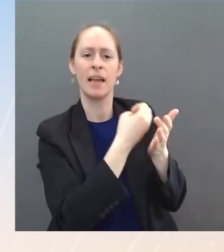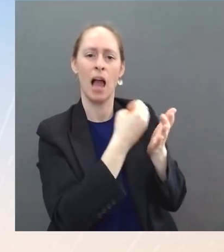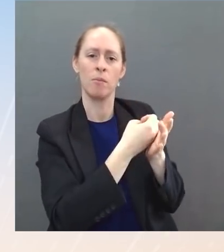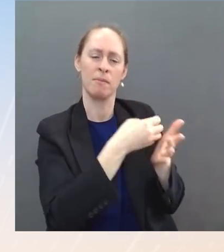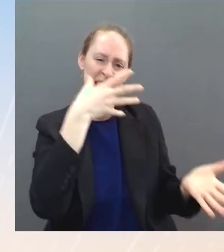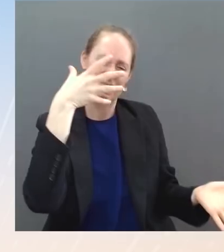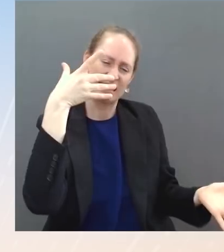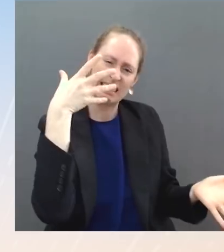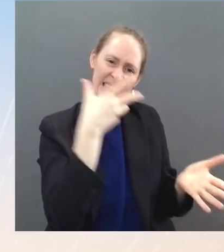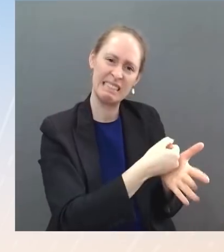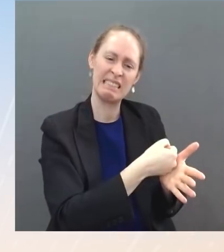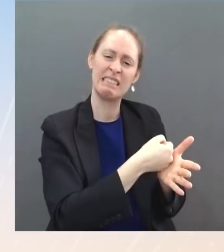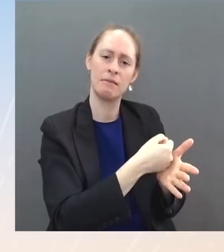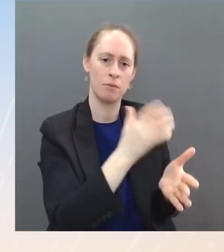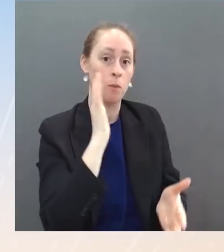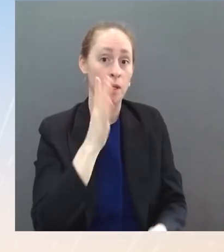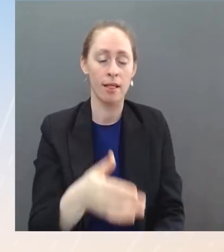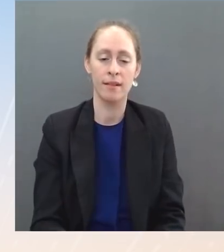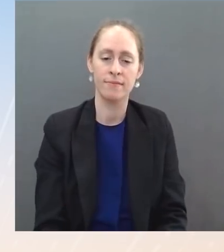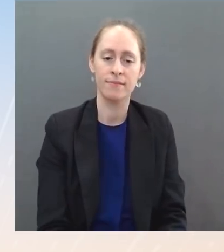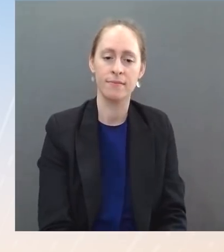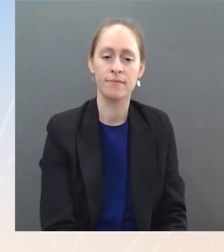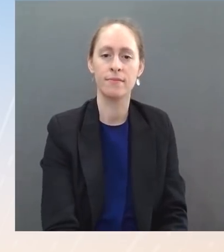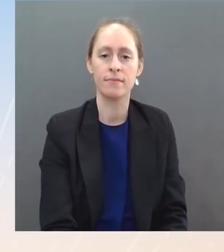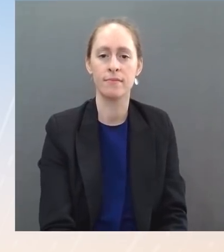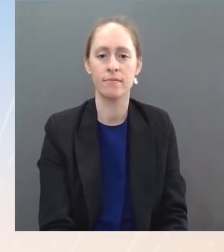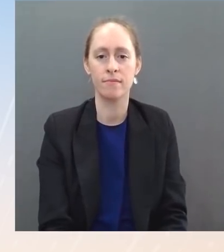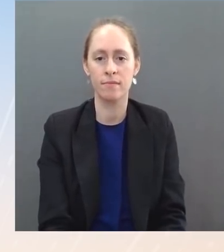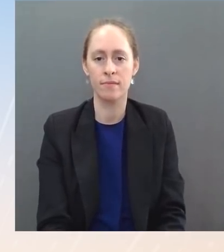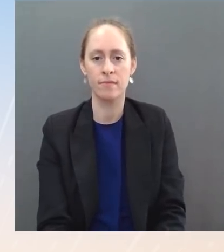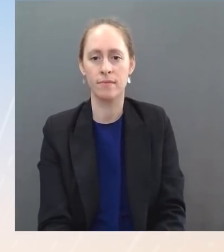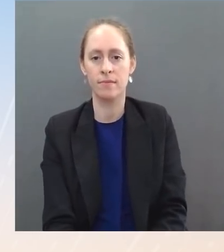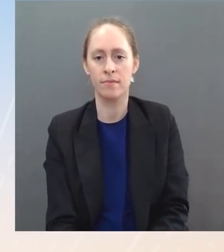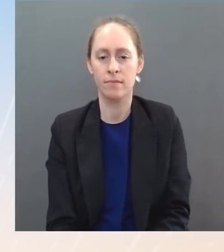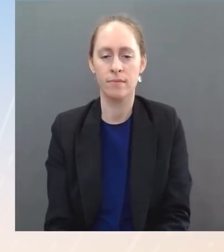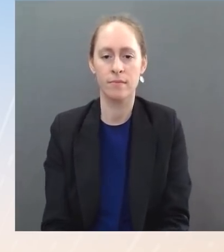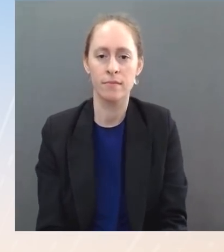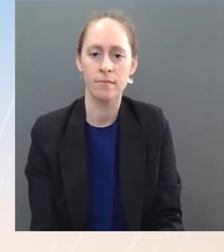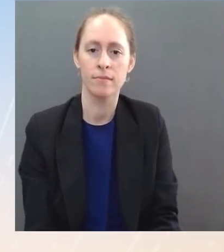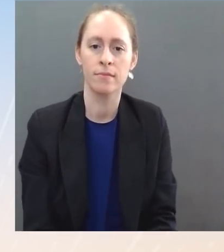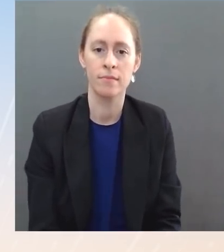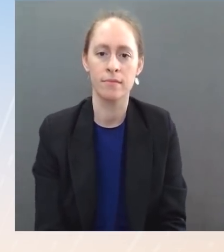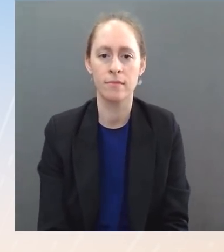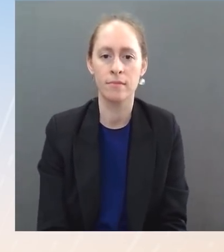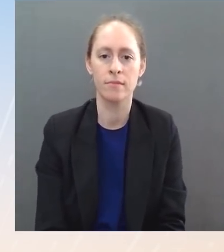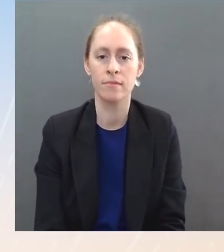You keep using the word "retreat" instead of "reposition." How much is that in part due to the spring conditions,